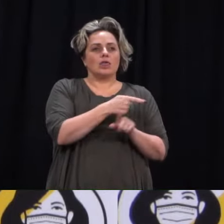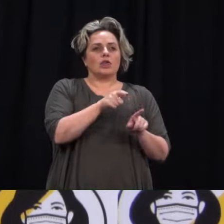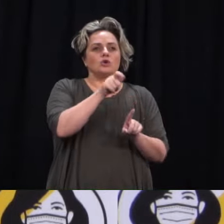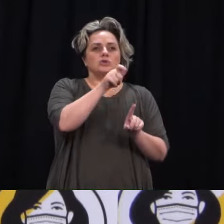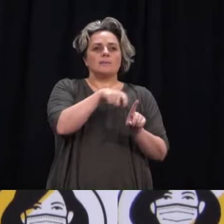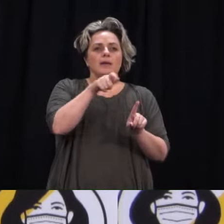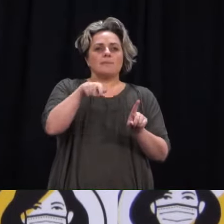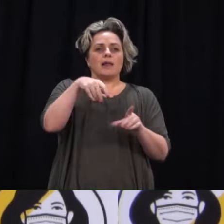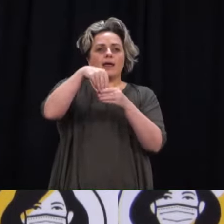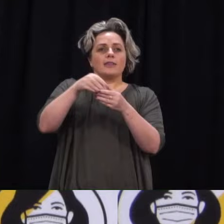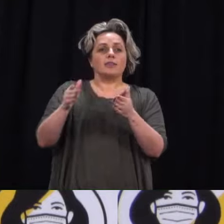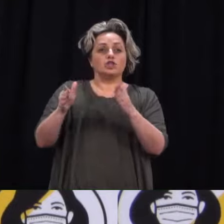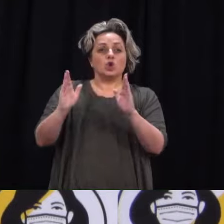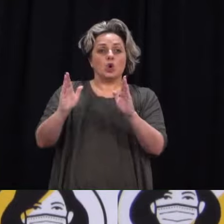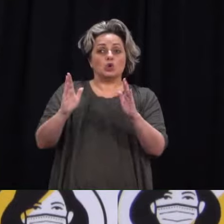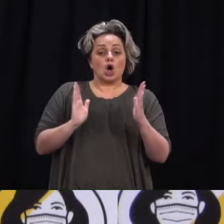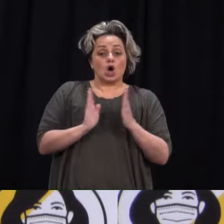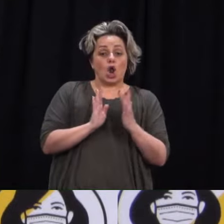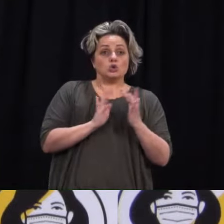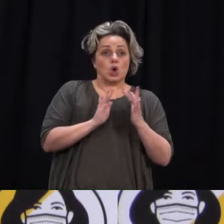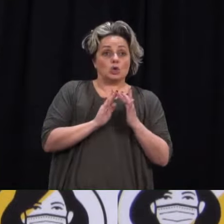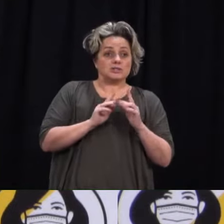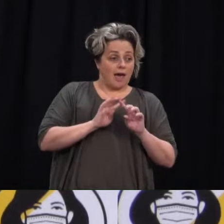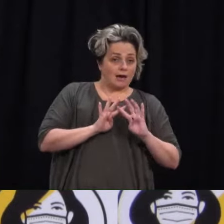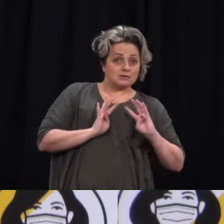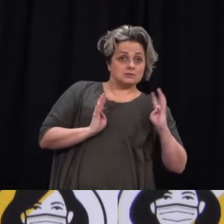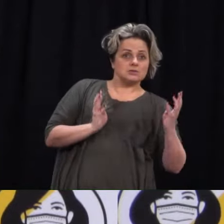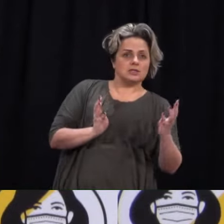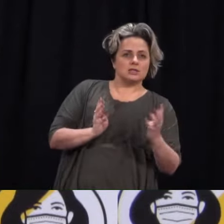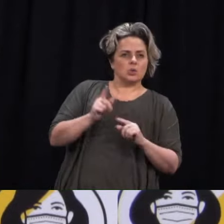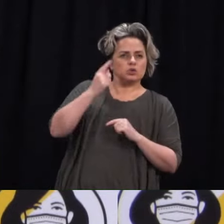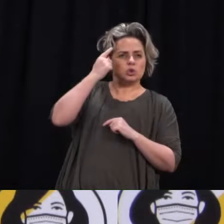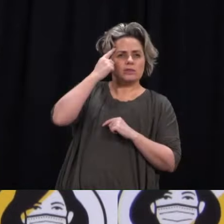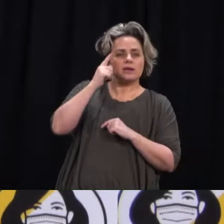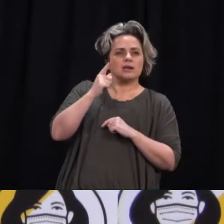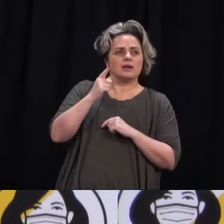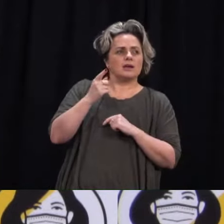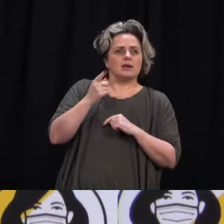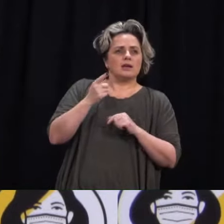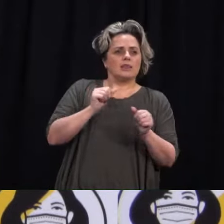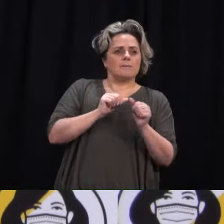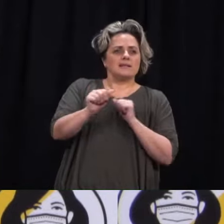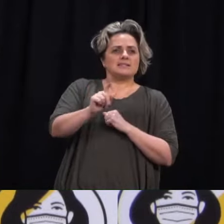they can access the vaccine.